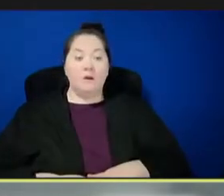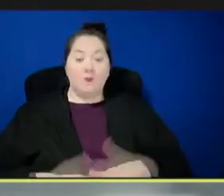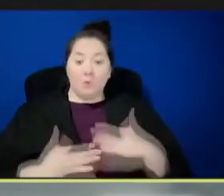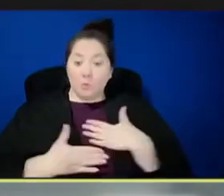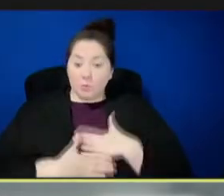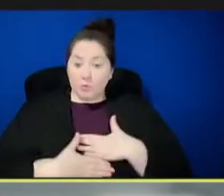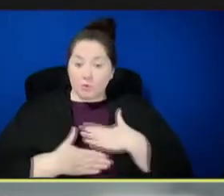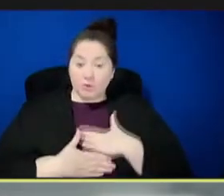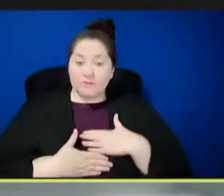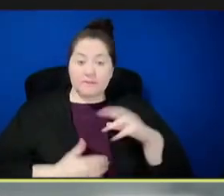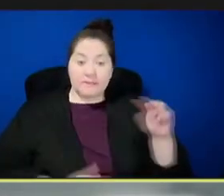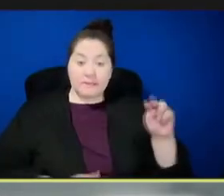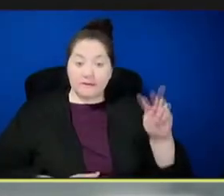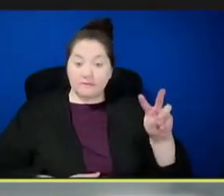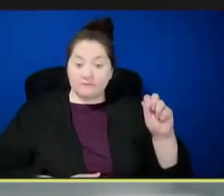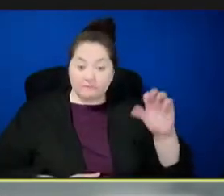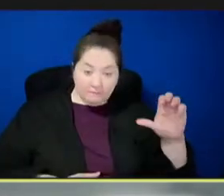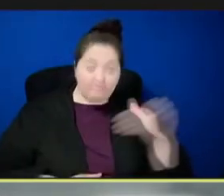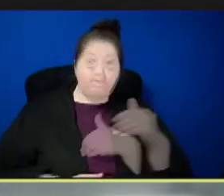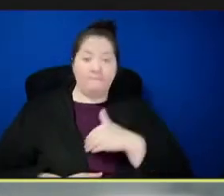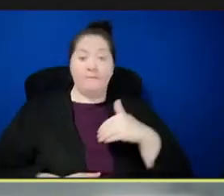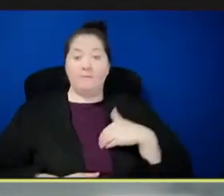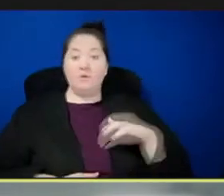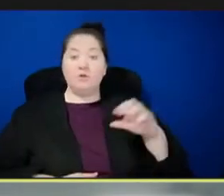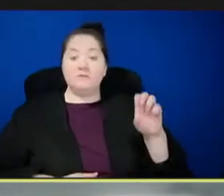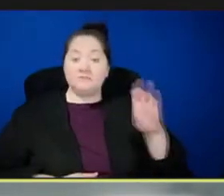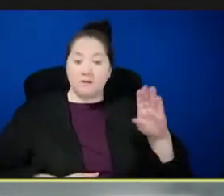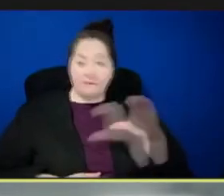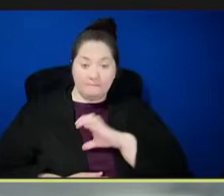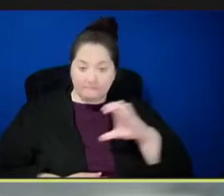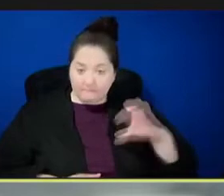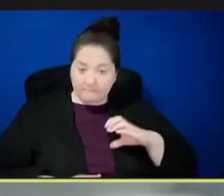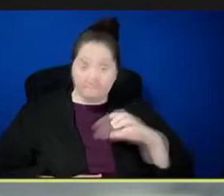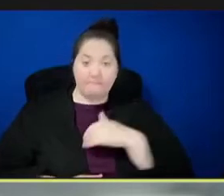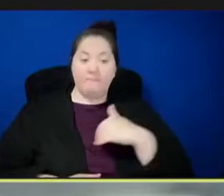NVAC members and subcommittee members for their dedication to further the work of this